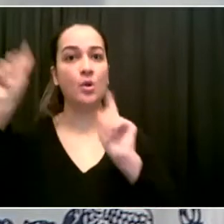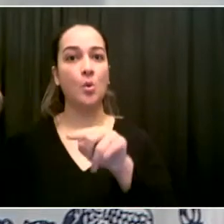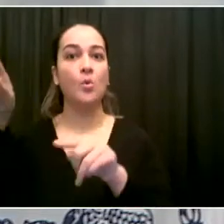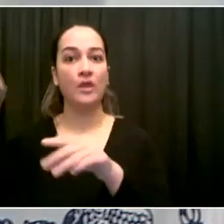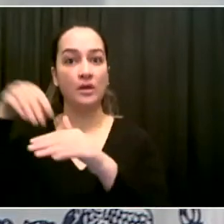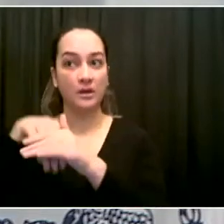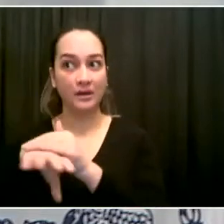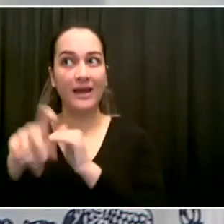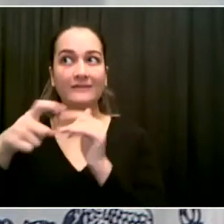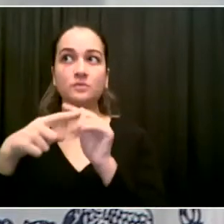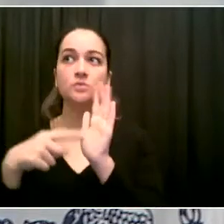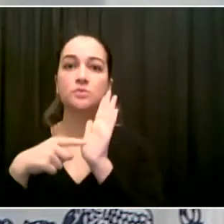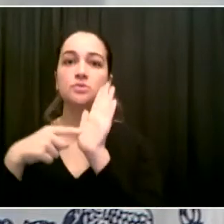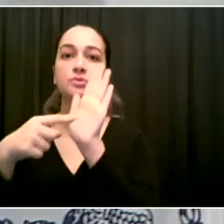THERE'S A STRATEGY AROUND HOW VACCINE